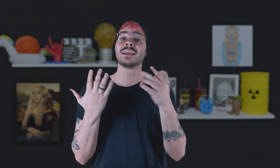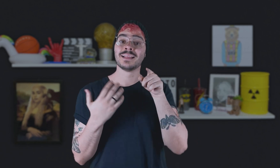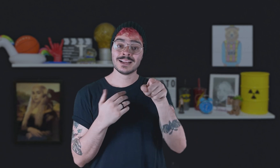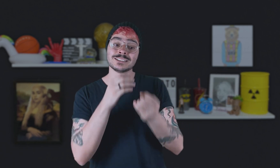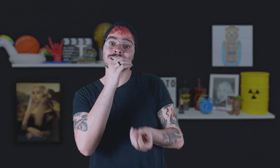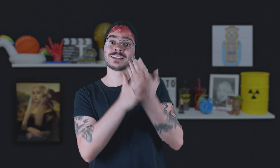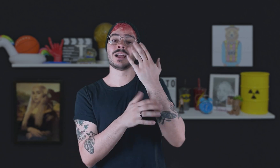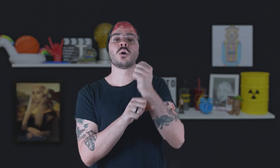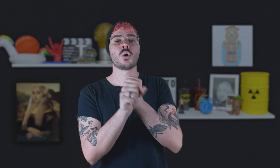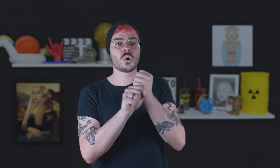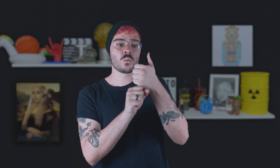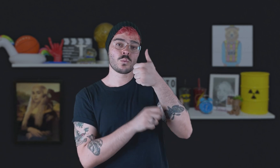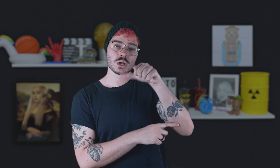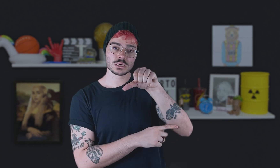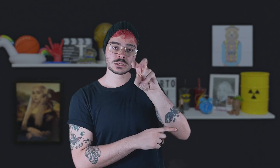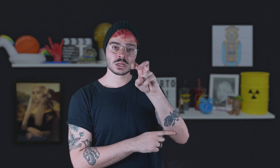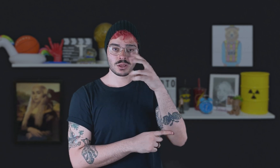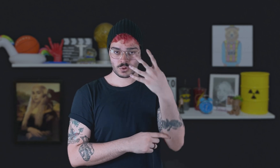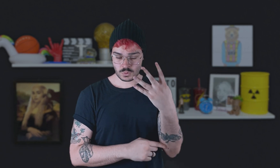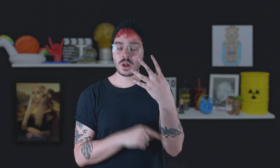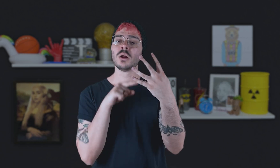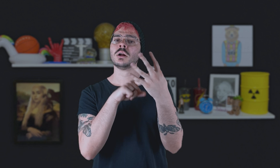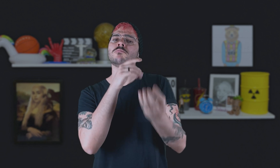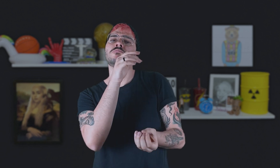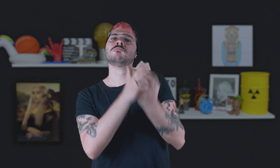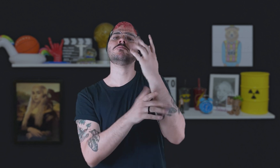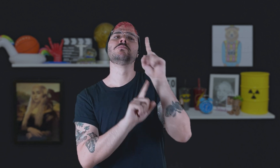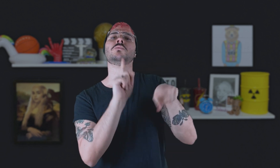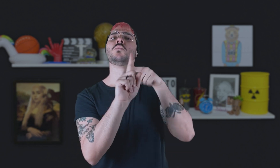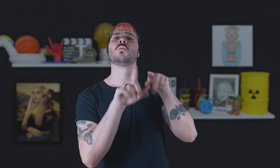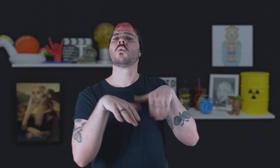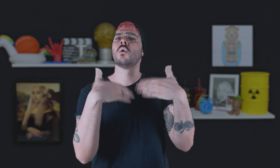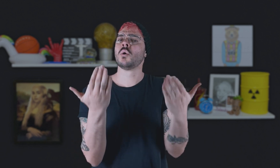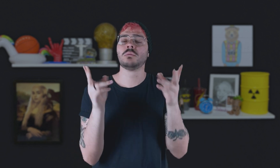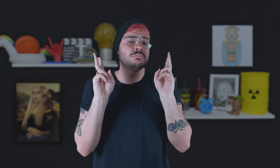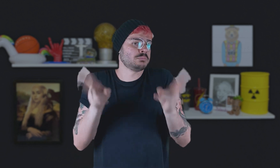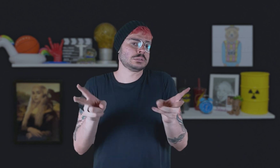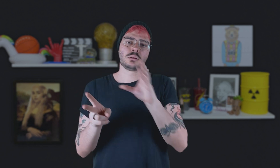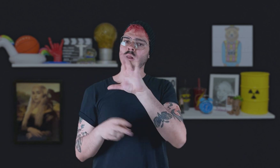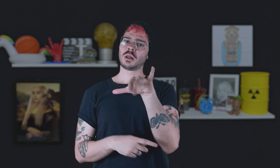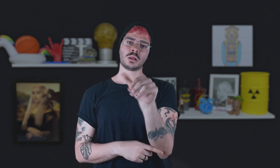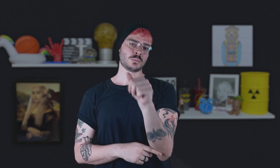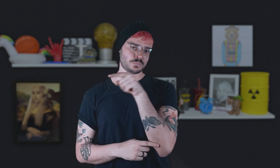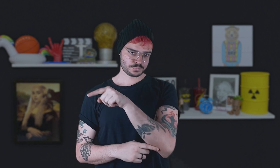emerged in 1954, with the same objective as the CIA.